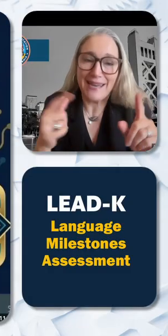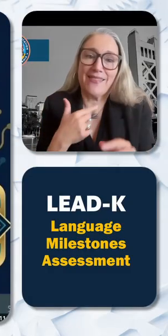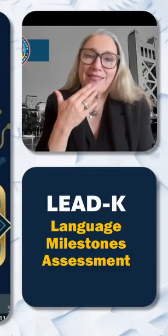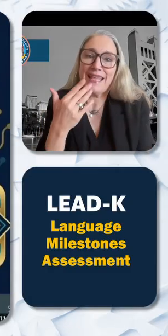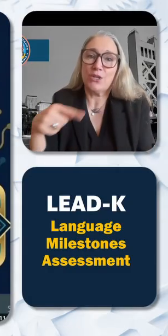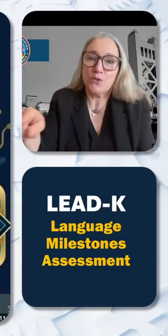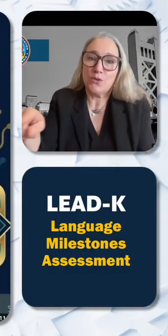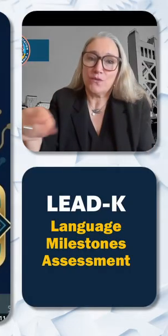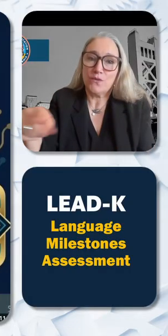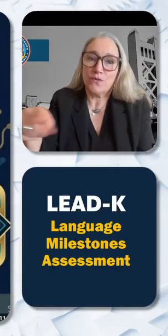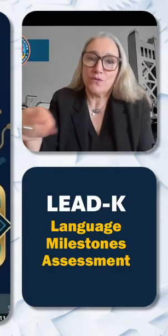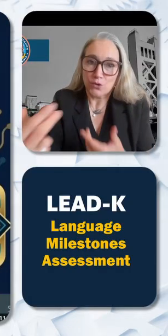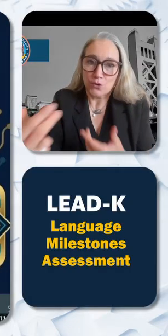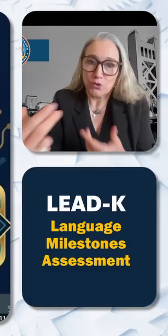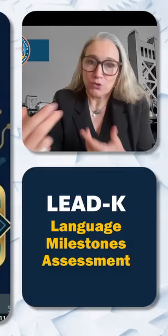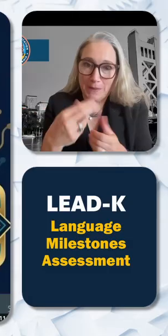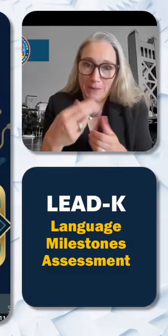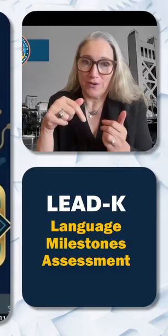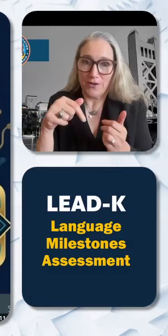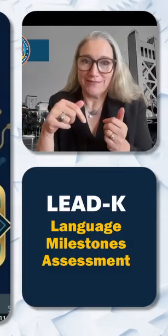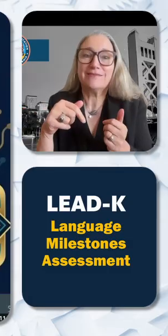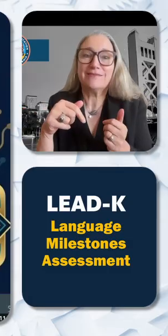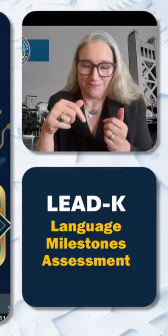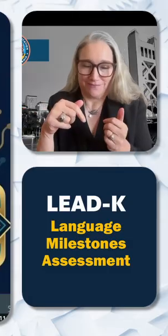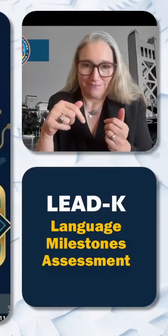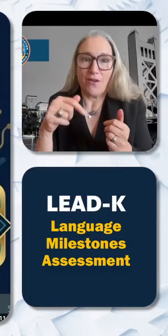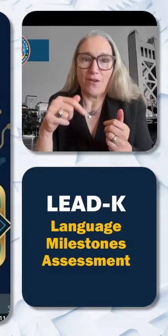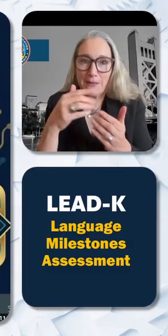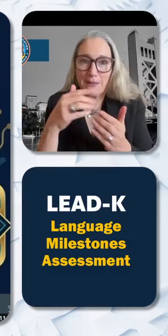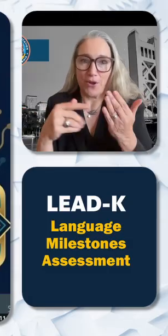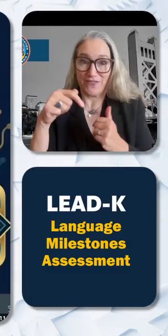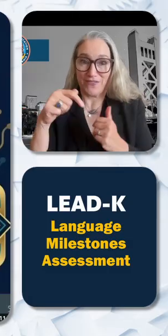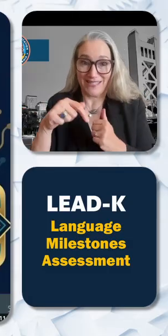It's wonderful to see so much progress being made.